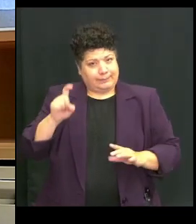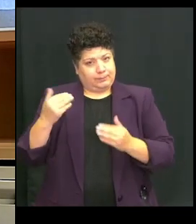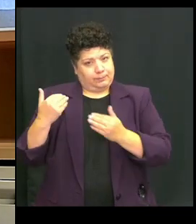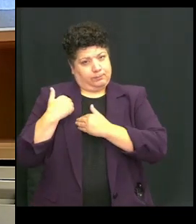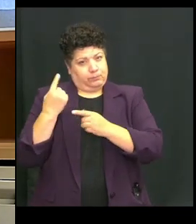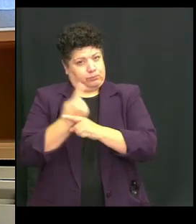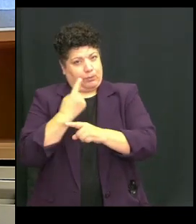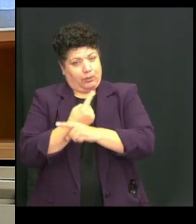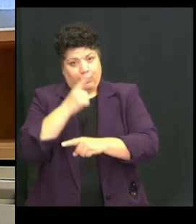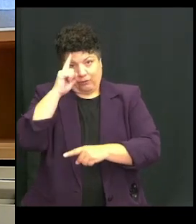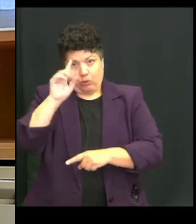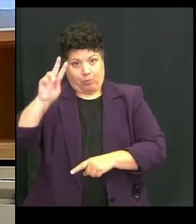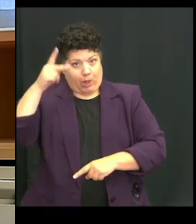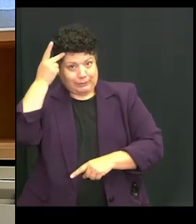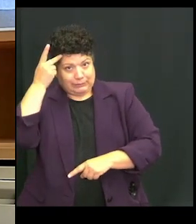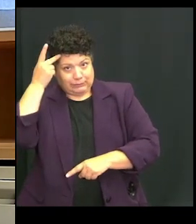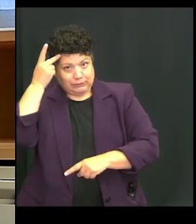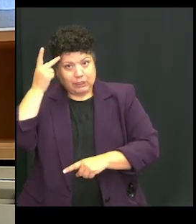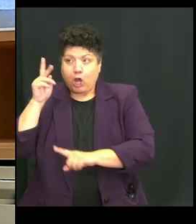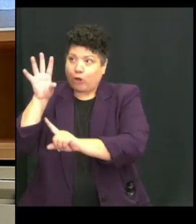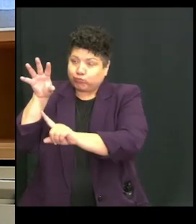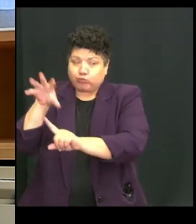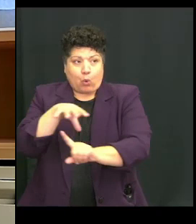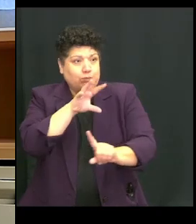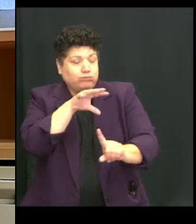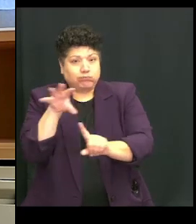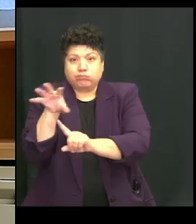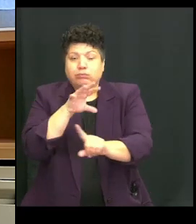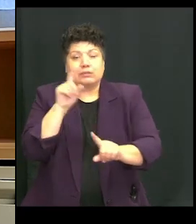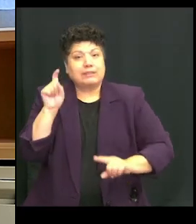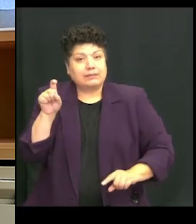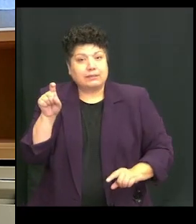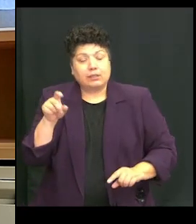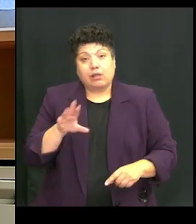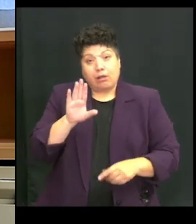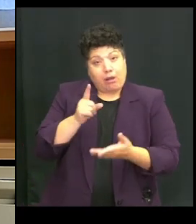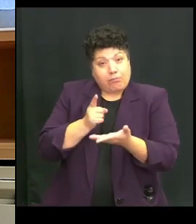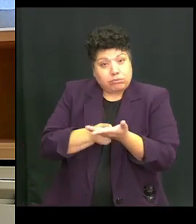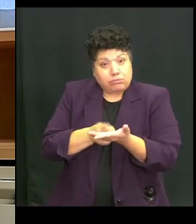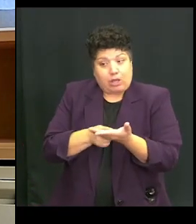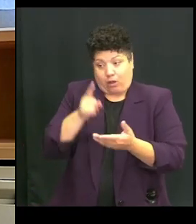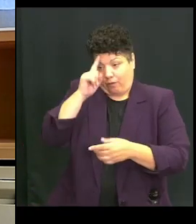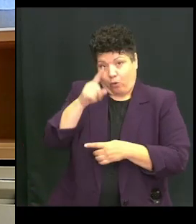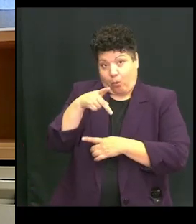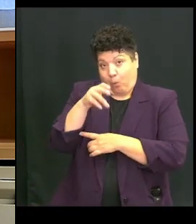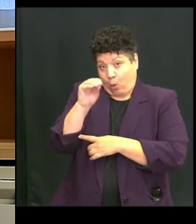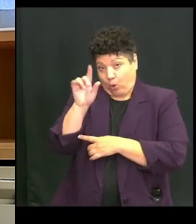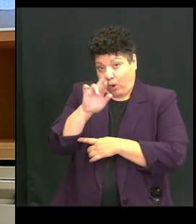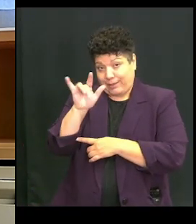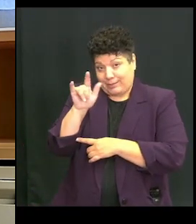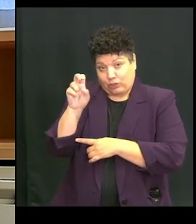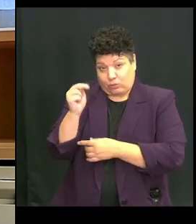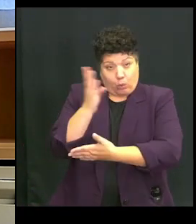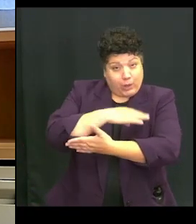We need to think carefully about how we talk about polarization because just by talking about it,